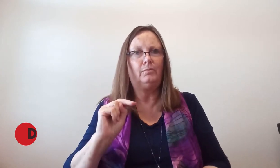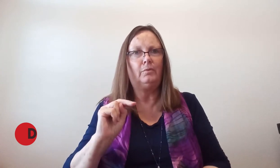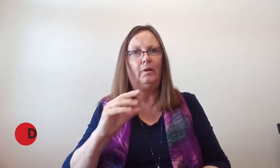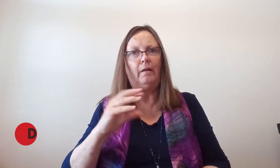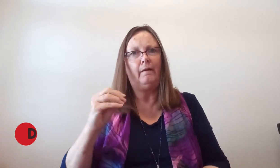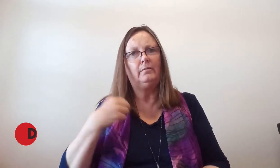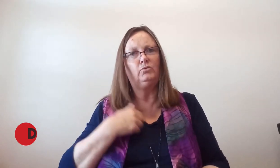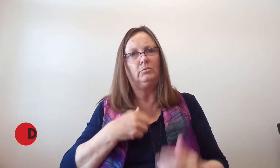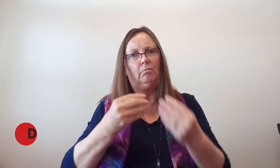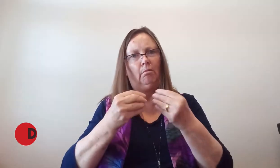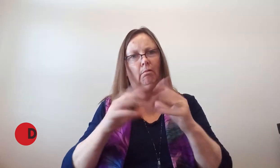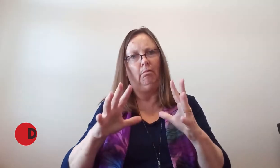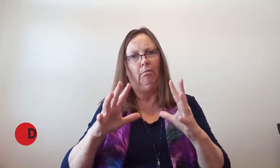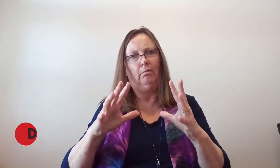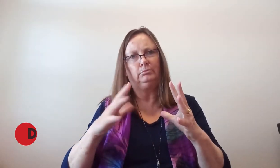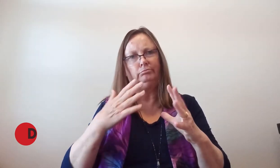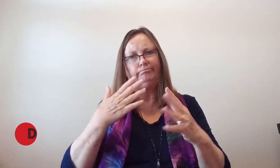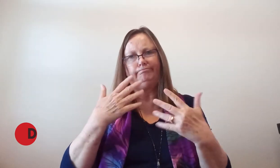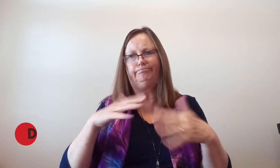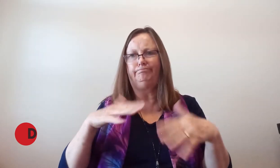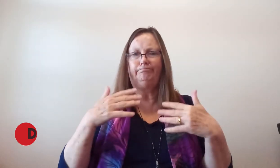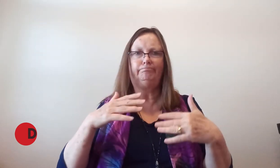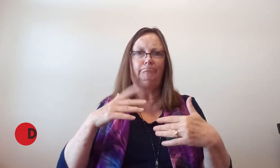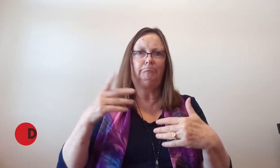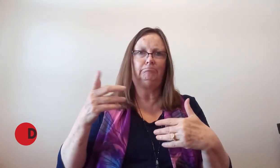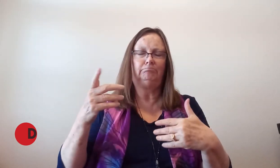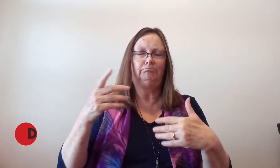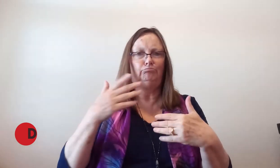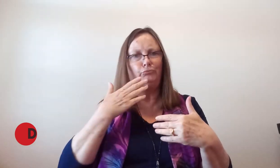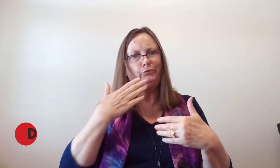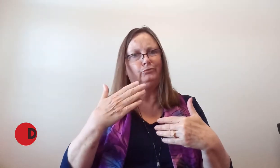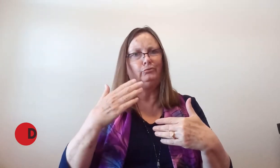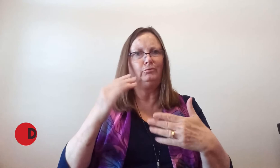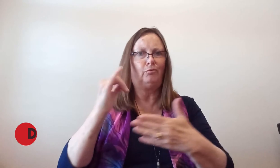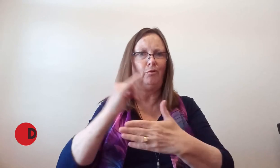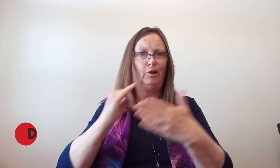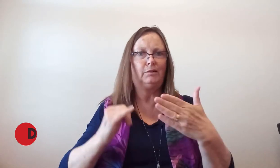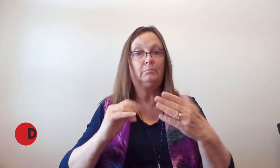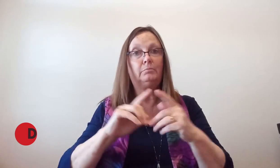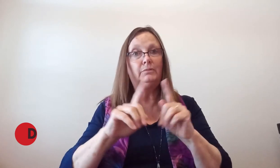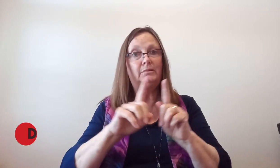and we have lost a good artist but at the same time